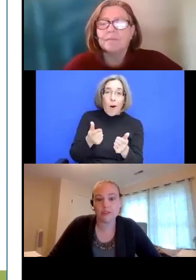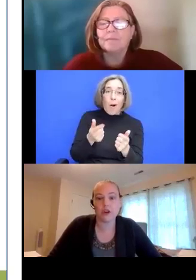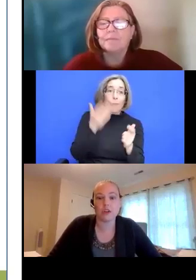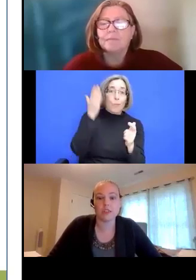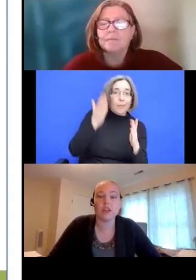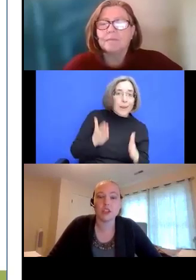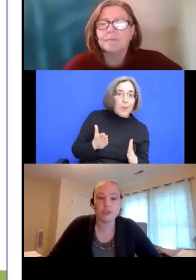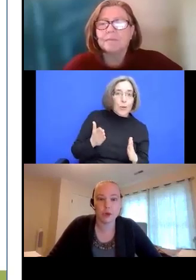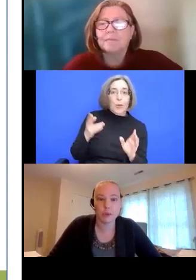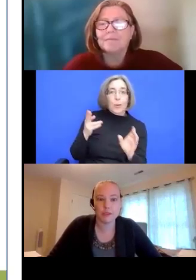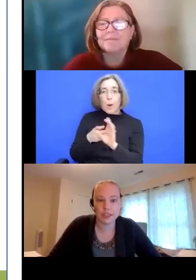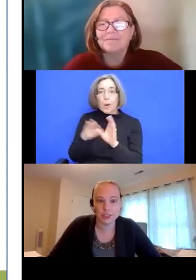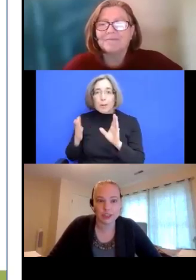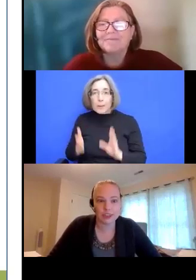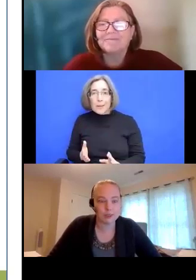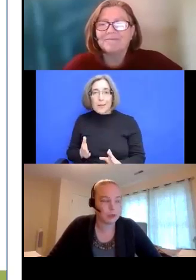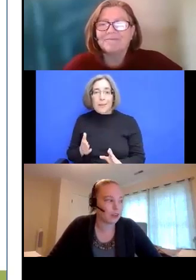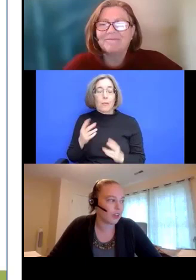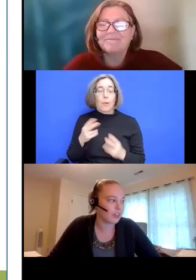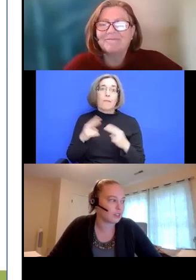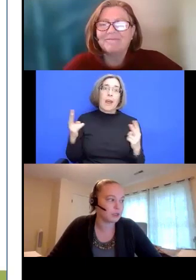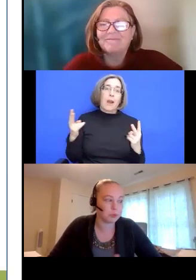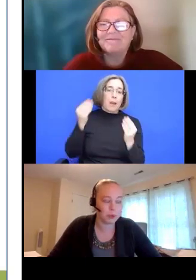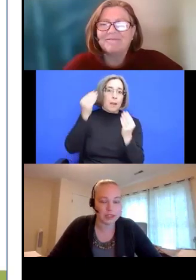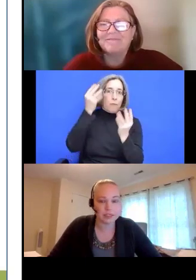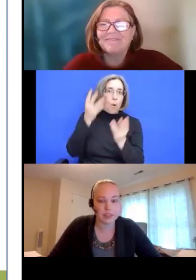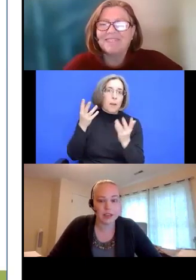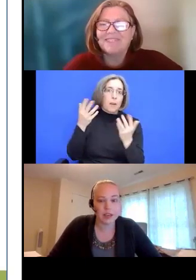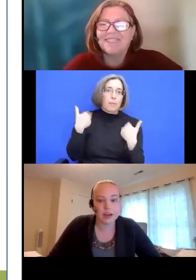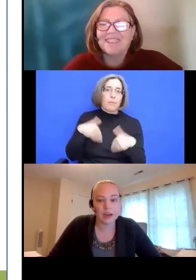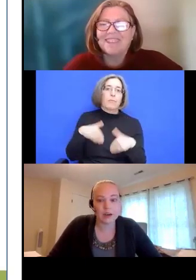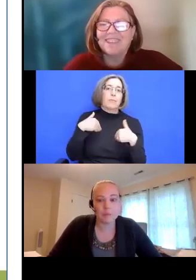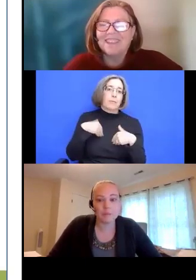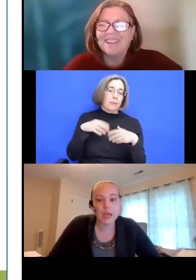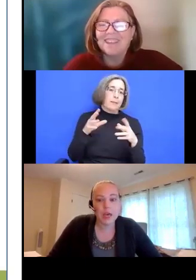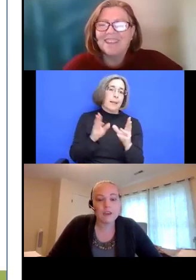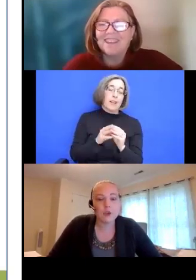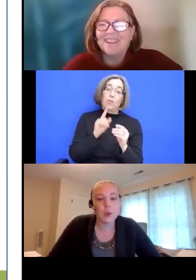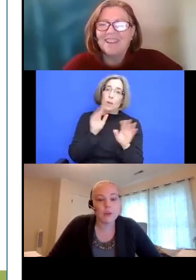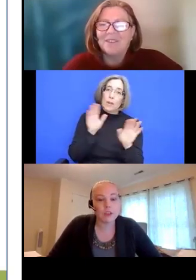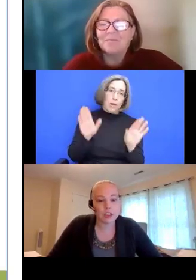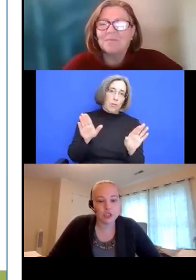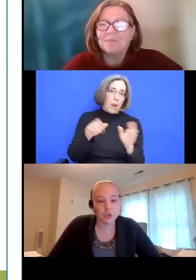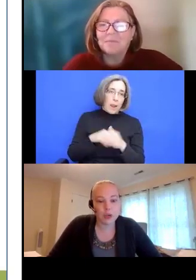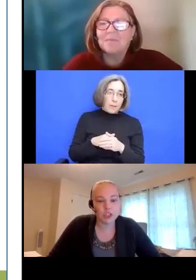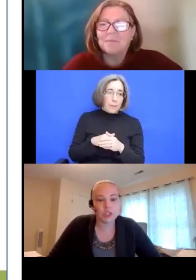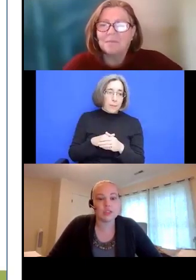for such and informative session. It's been great. If you additional questions,